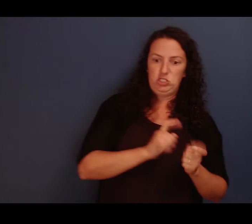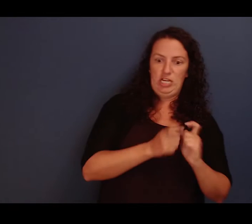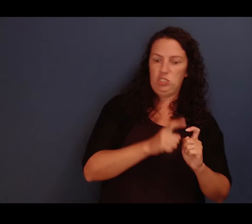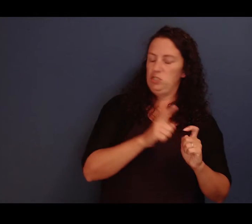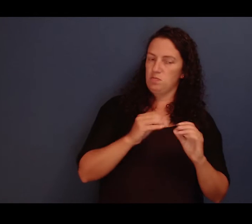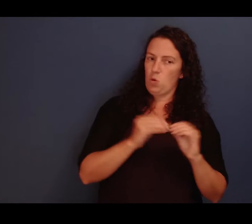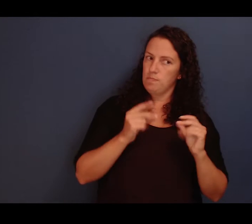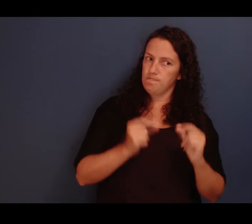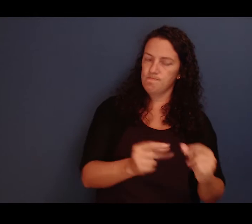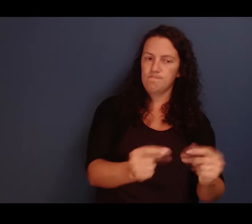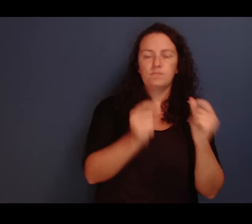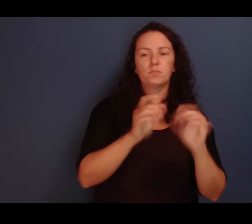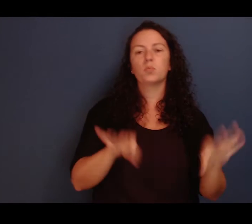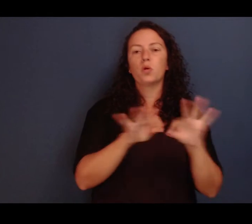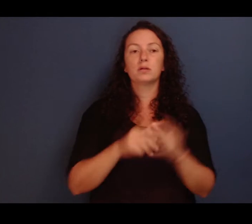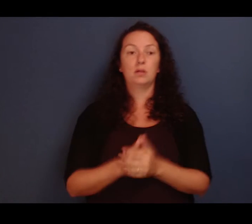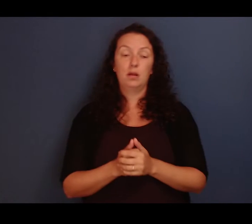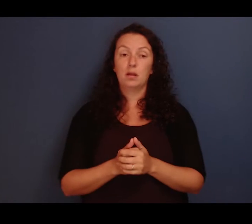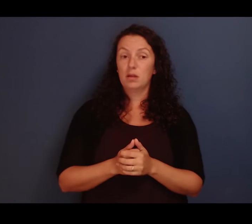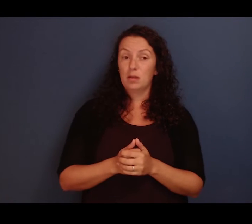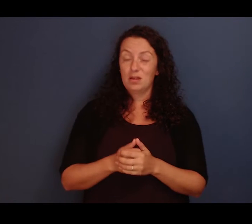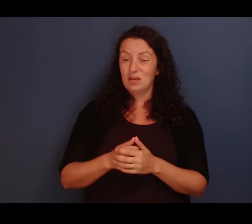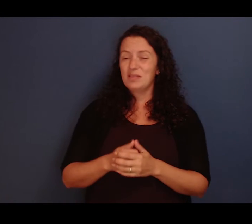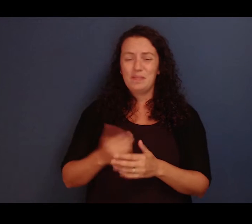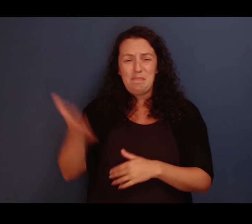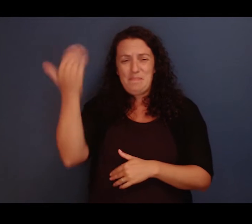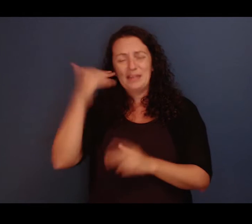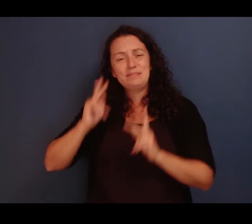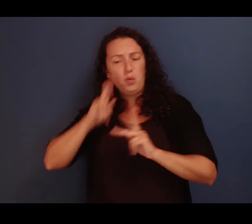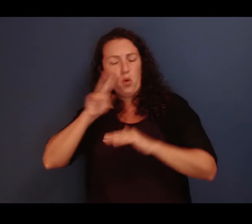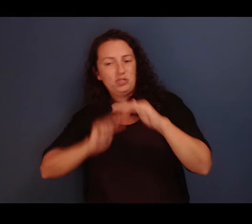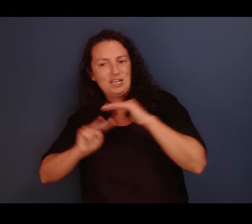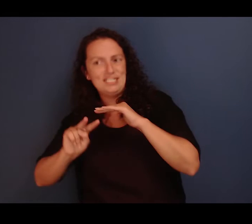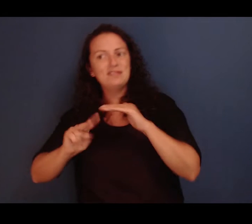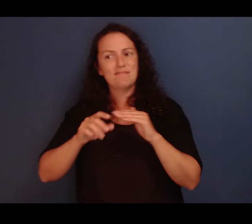The “birth dearth” that futurists projected many years ago is happening. Birth rates have